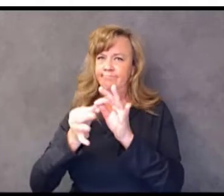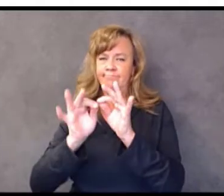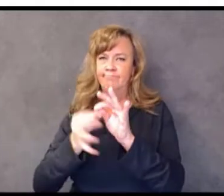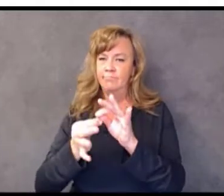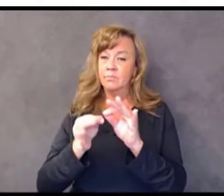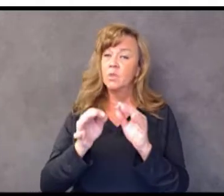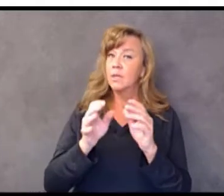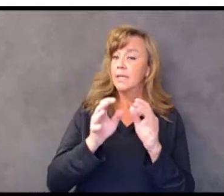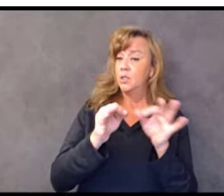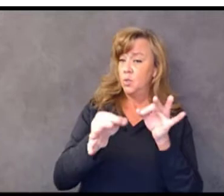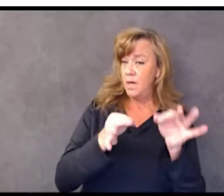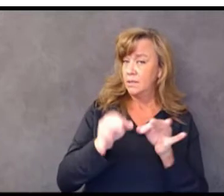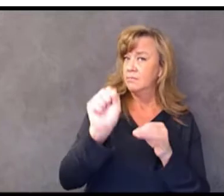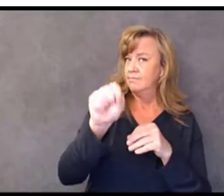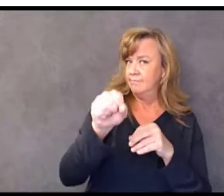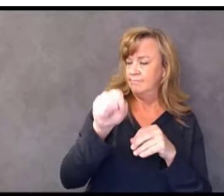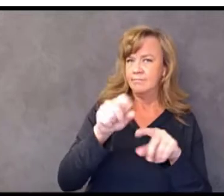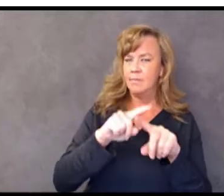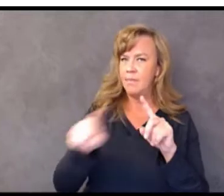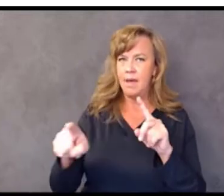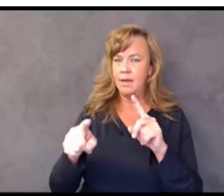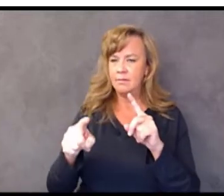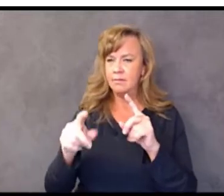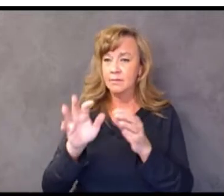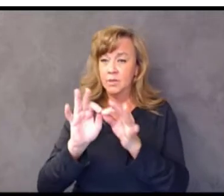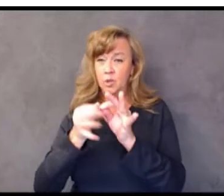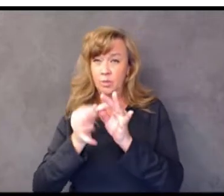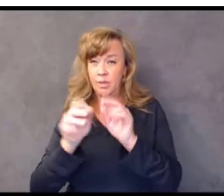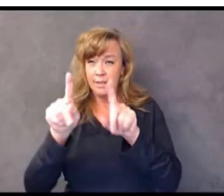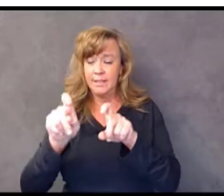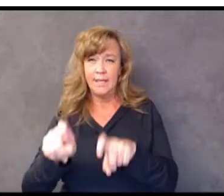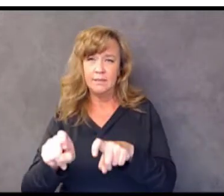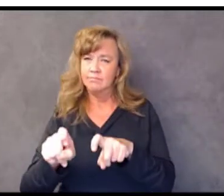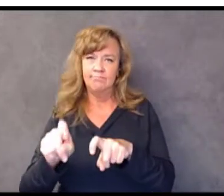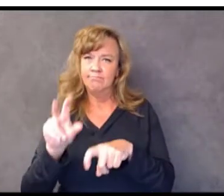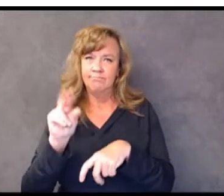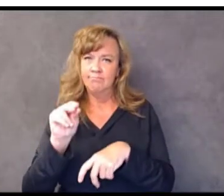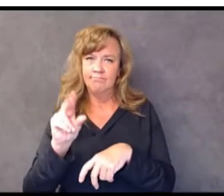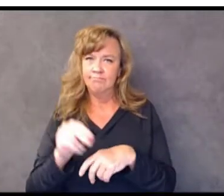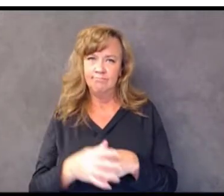The time limit when time is turned off is 6 minutes.